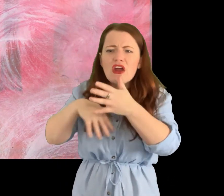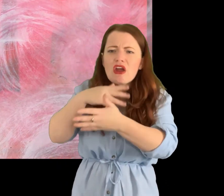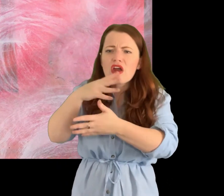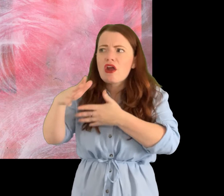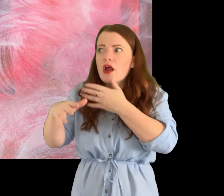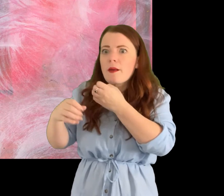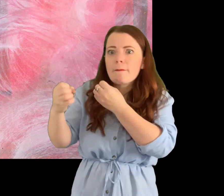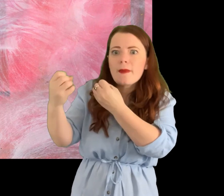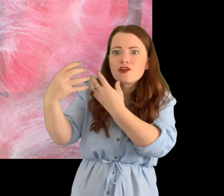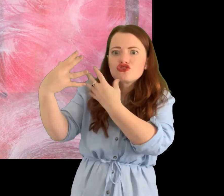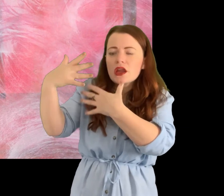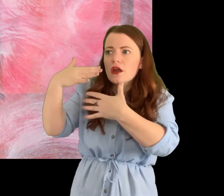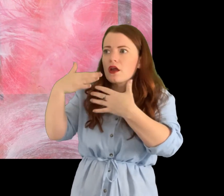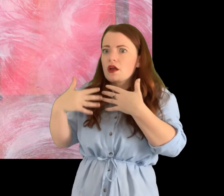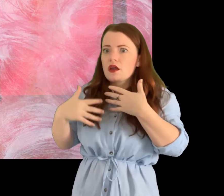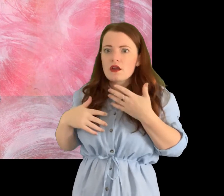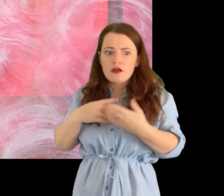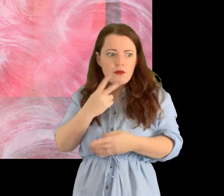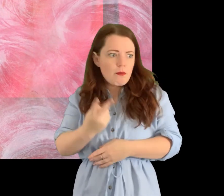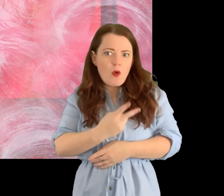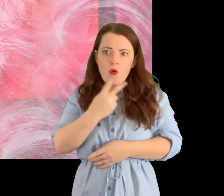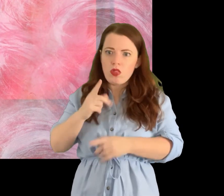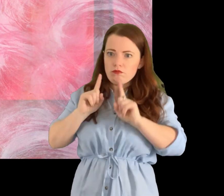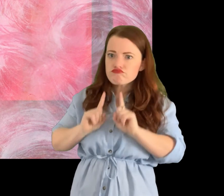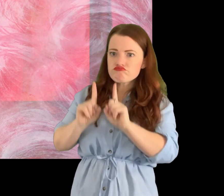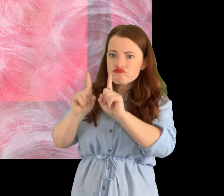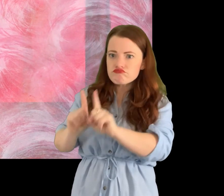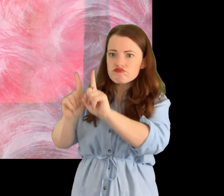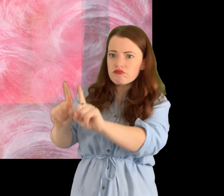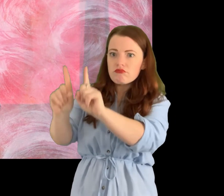Driven by a growing magic Atom and Luna marched ever onward